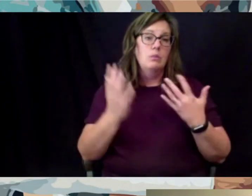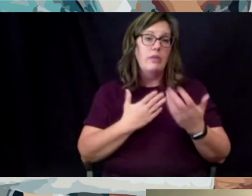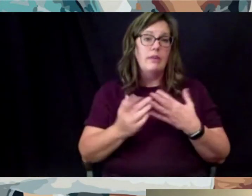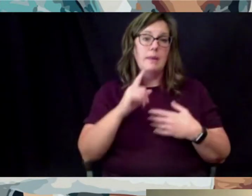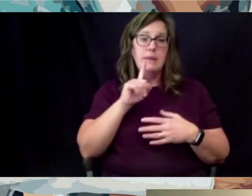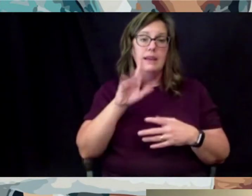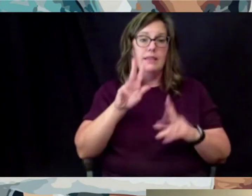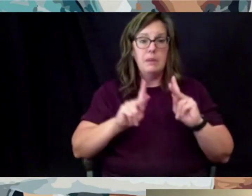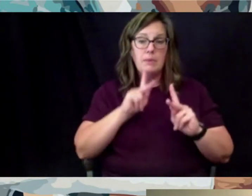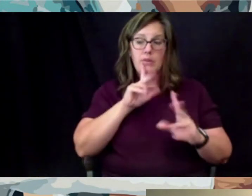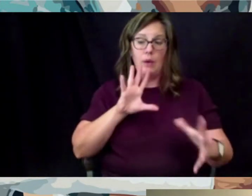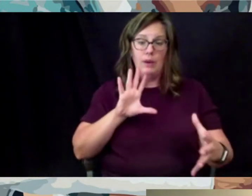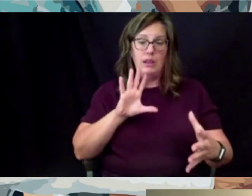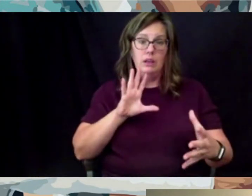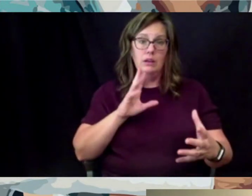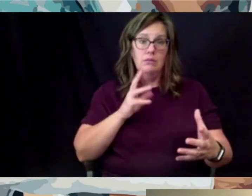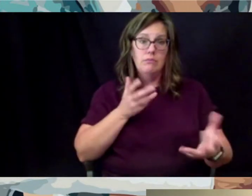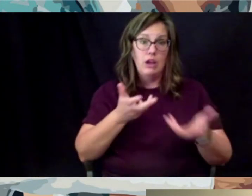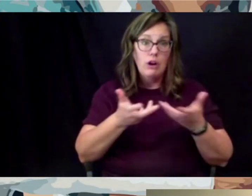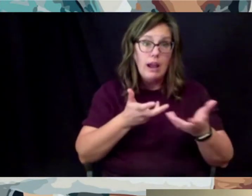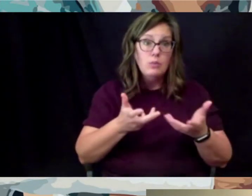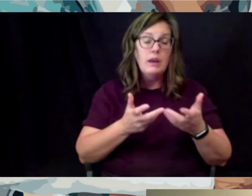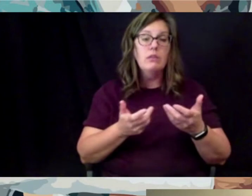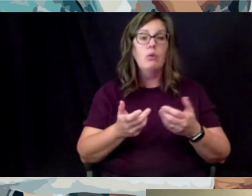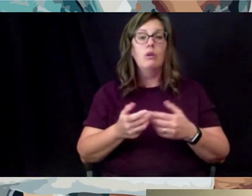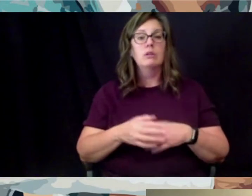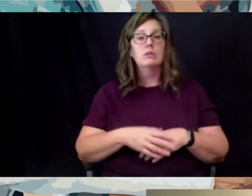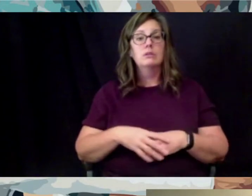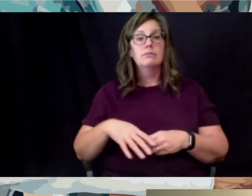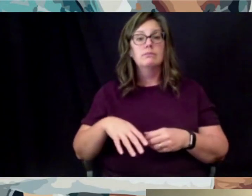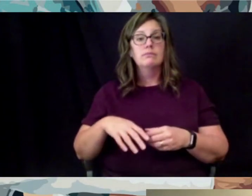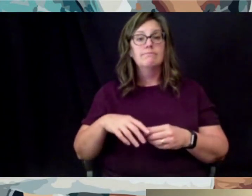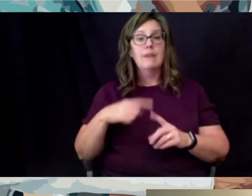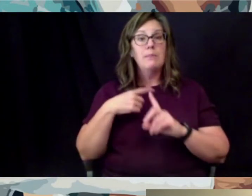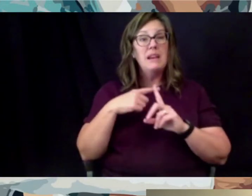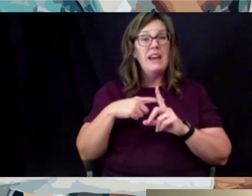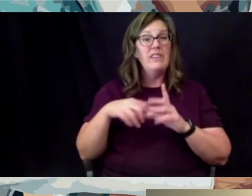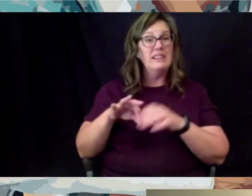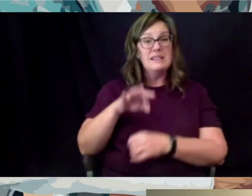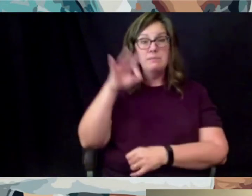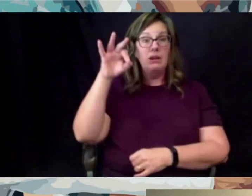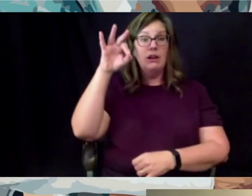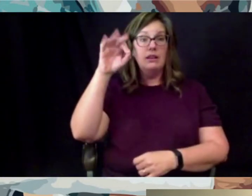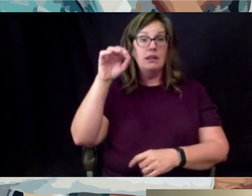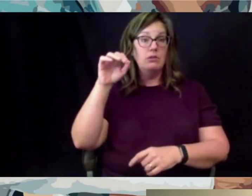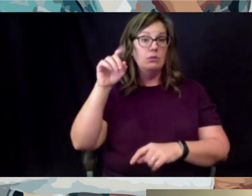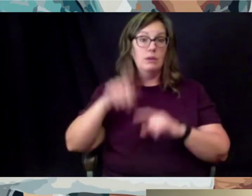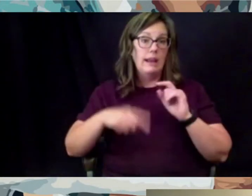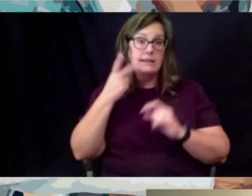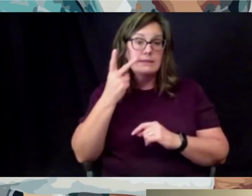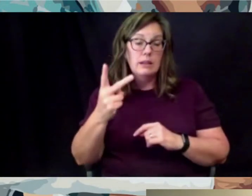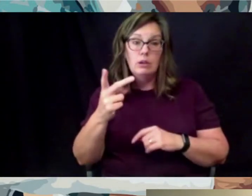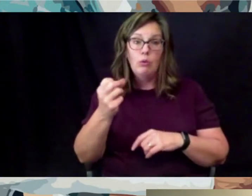whether it be a benevolent spirit that you may not be able to see or touch there is a bigger group